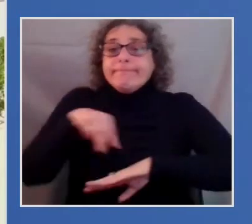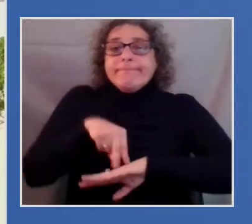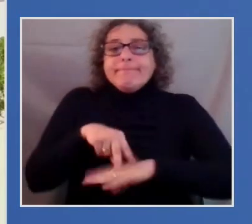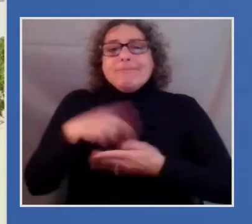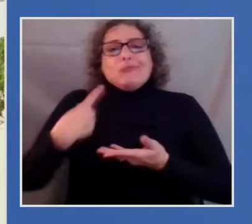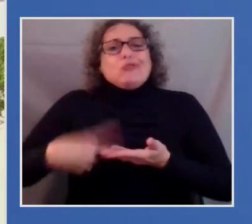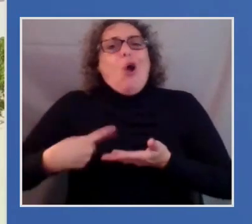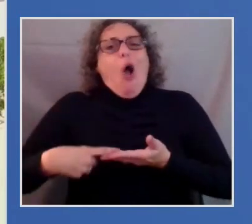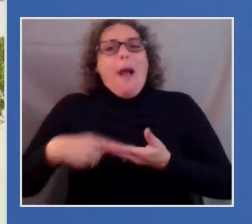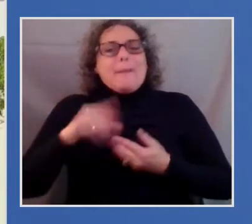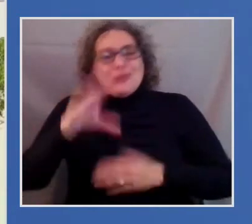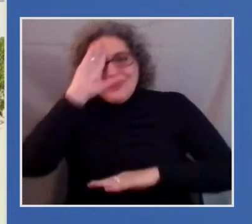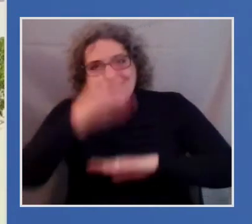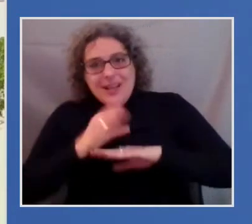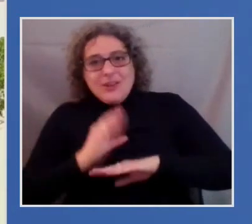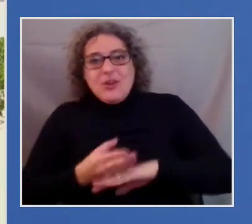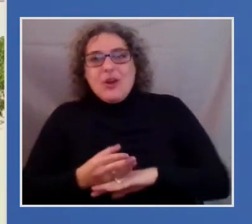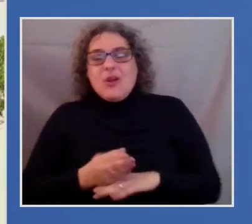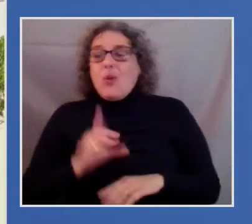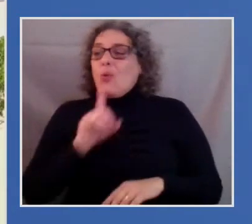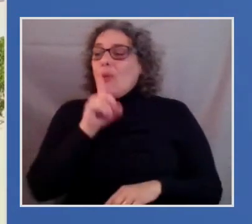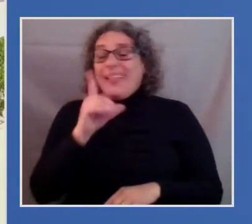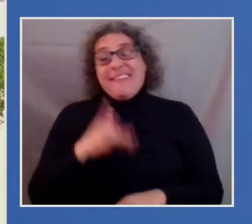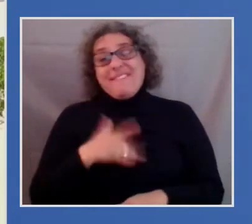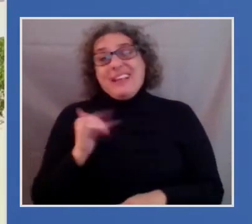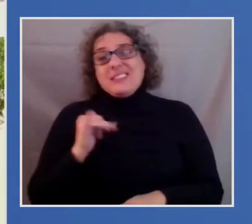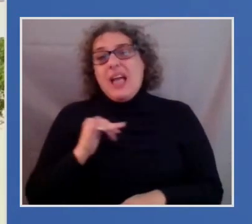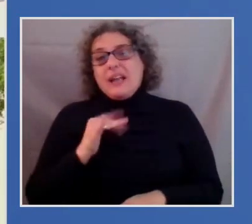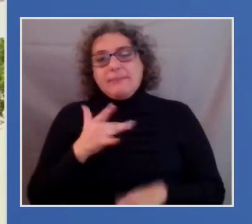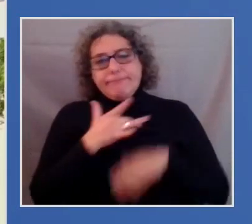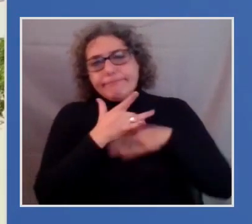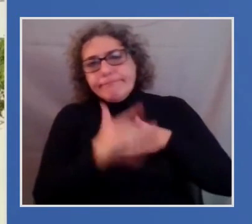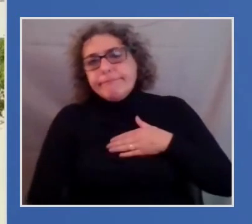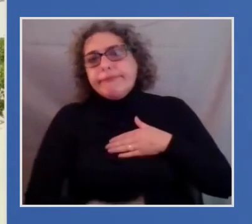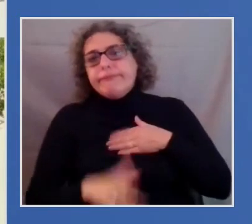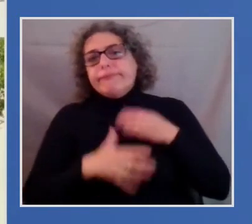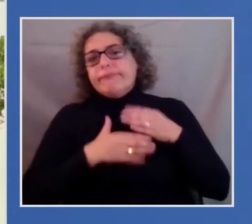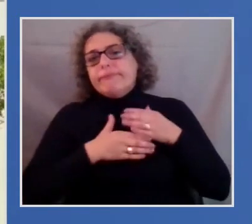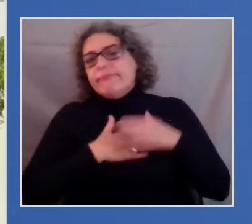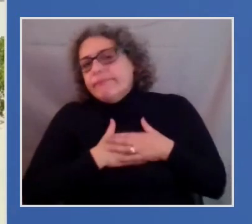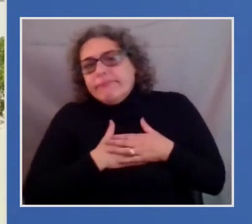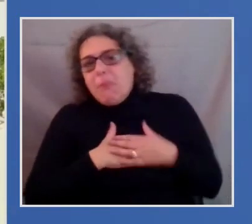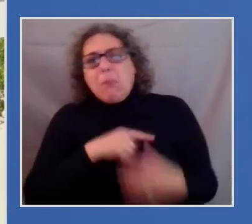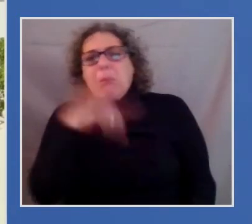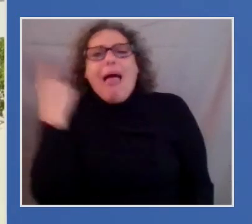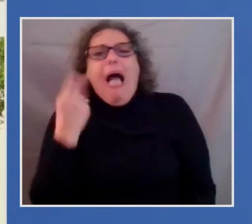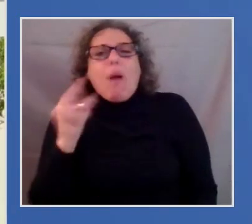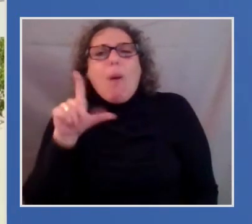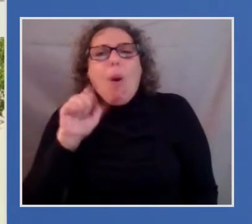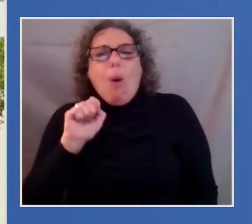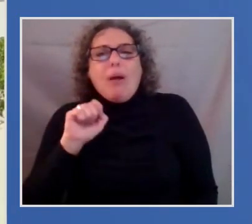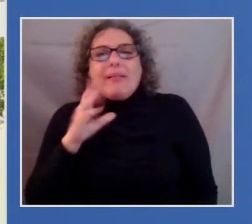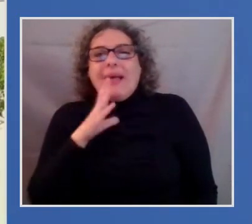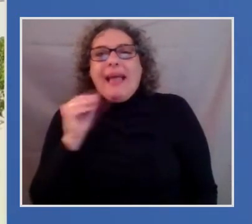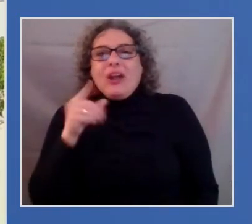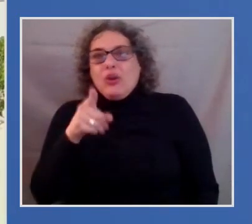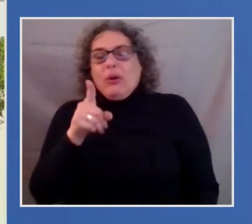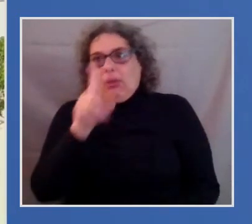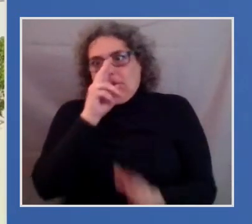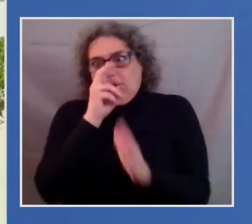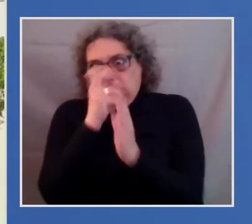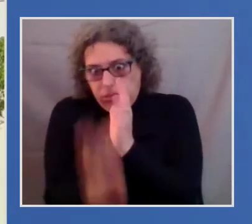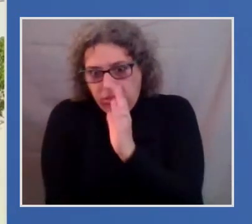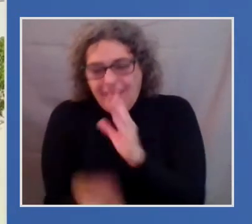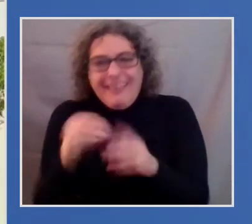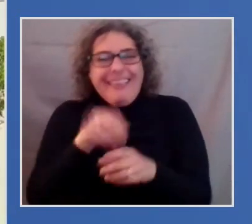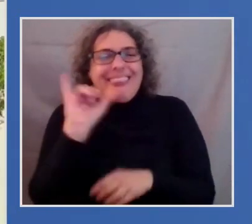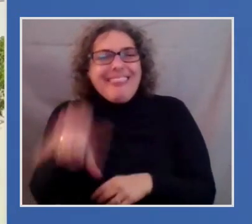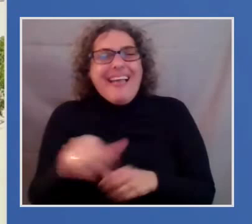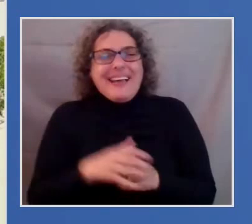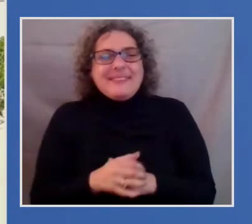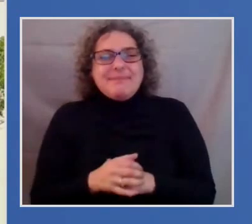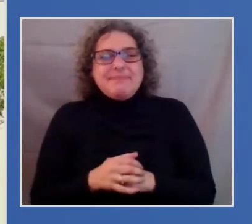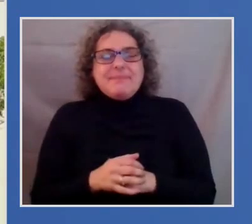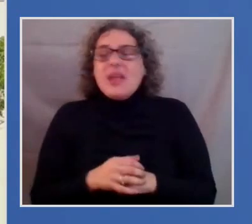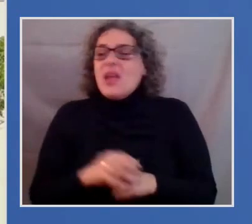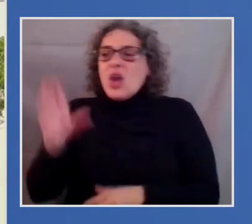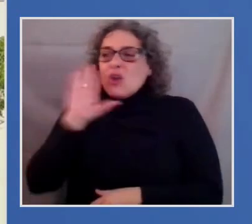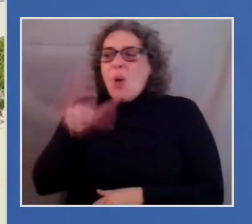A REAL SHOT.